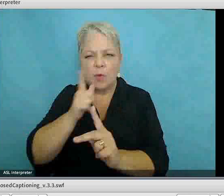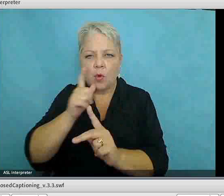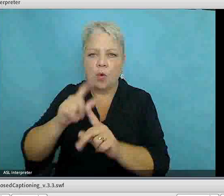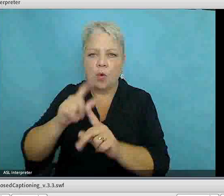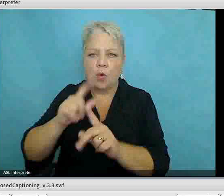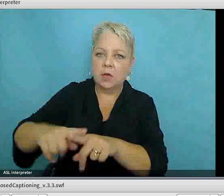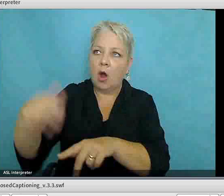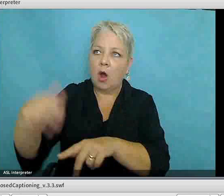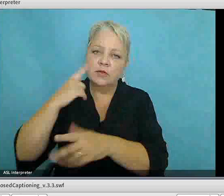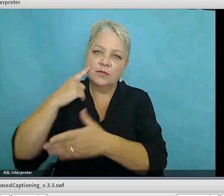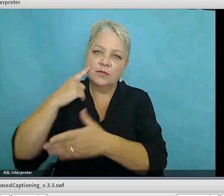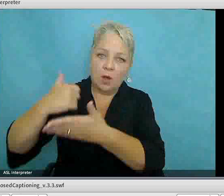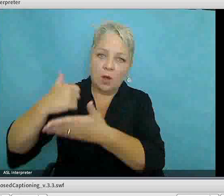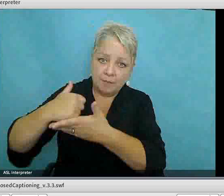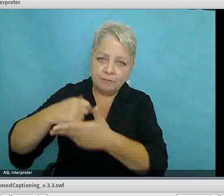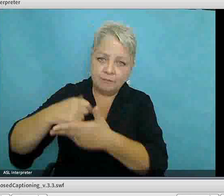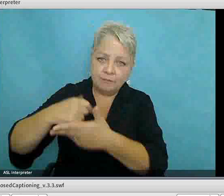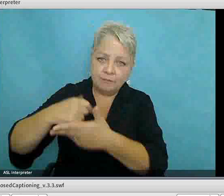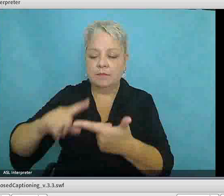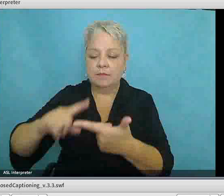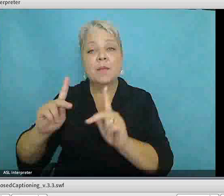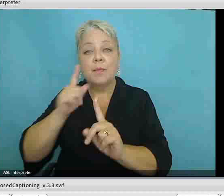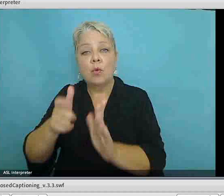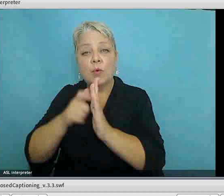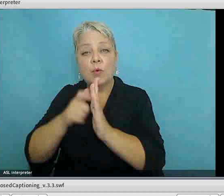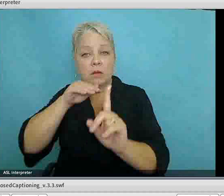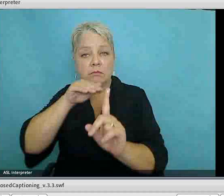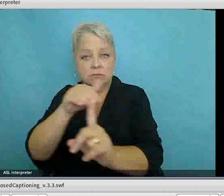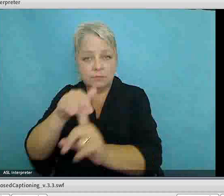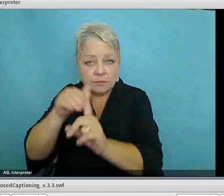need queuing and supervision; durable medical equipment.